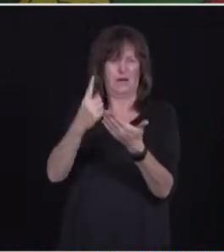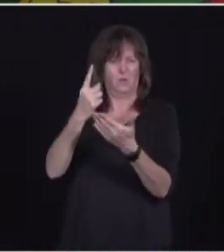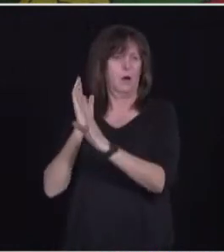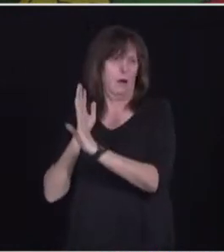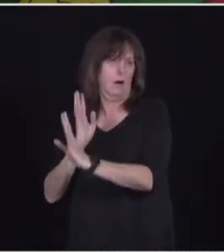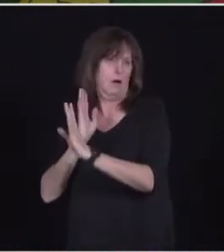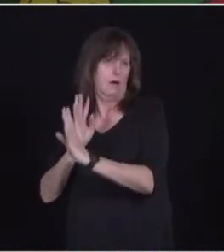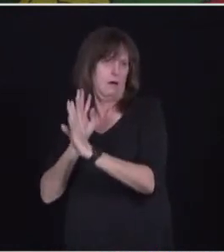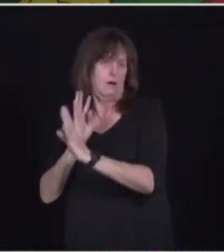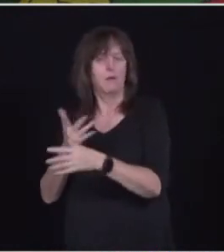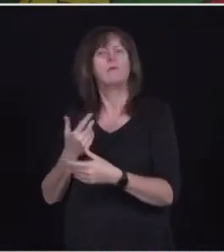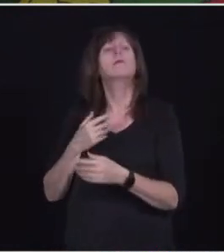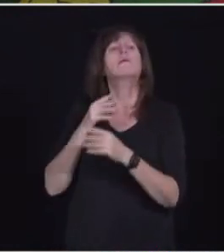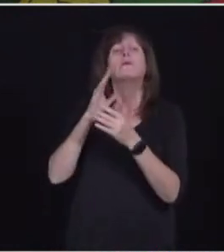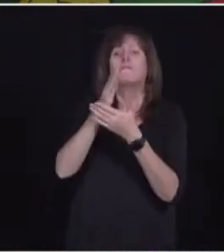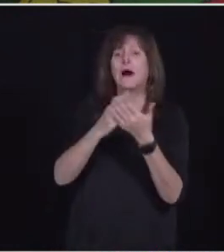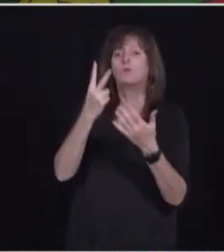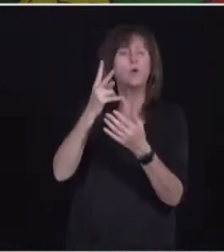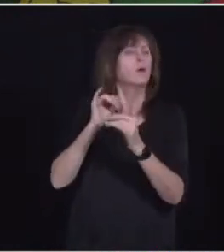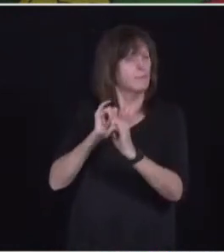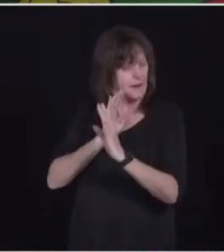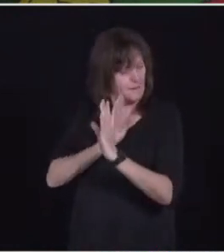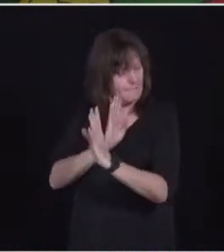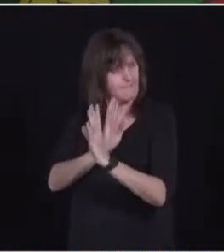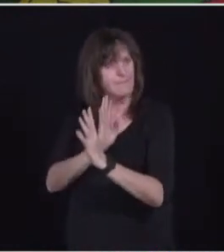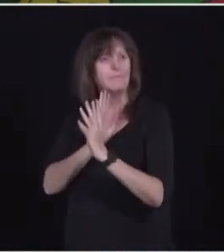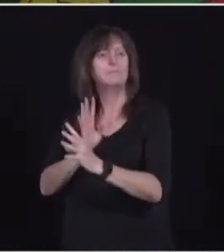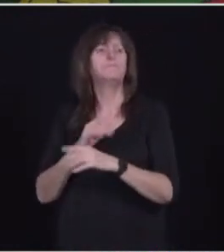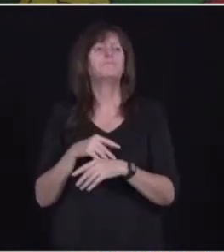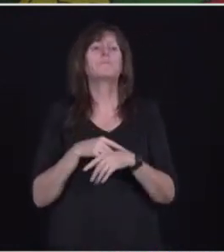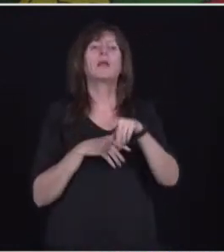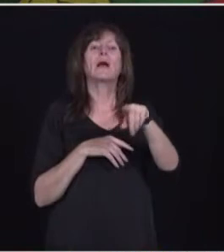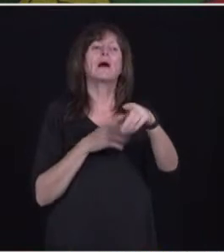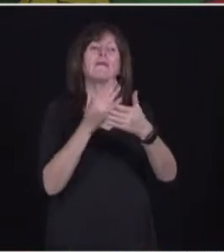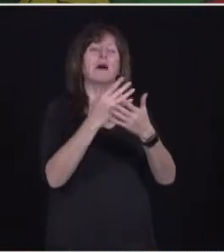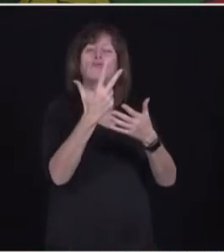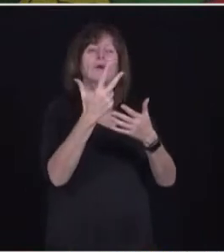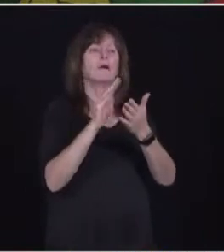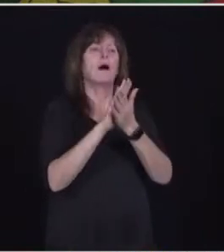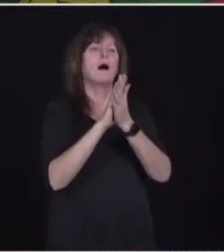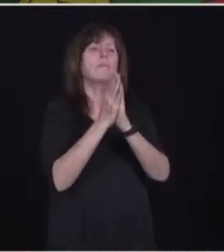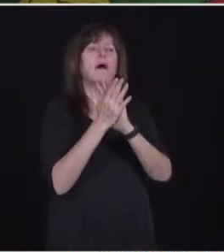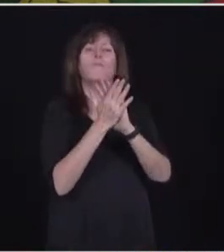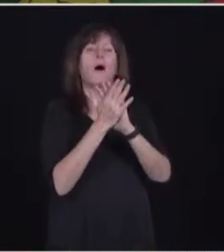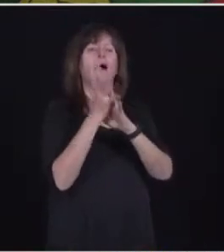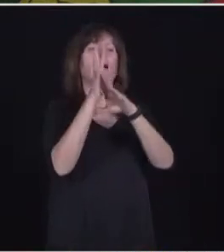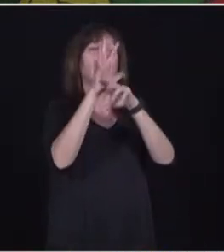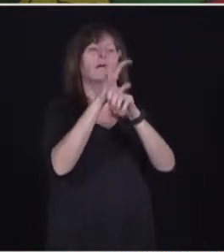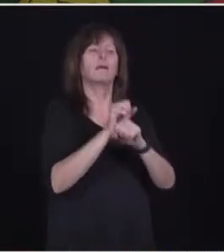provincial health units, are the one places where you go and that the special vaccination sites that will characterize a lot of